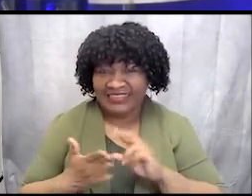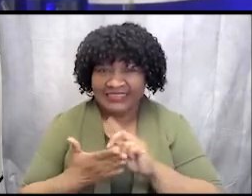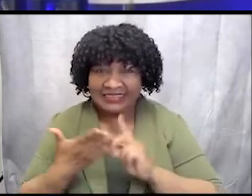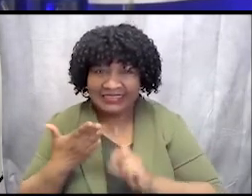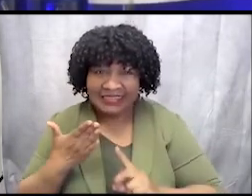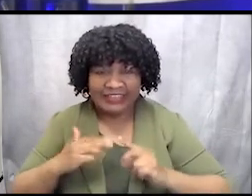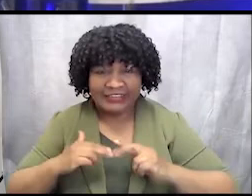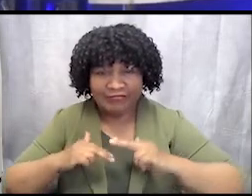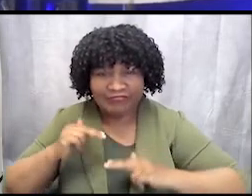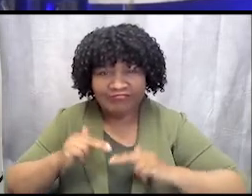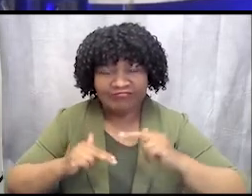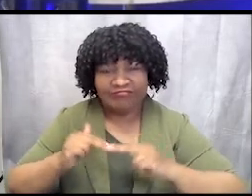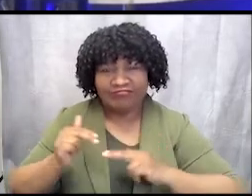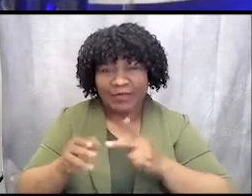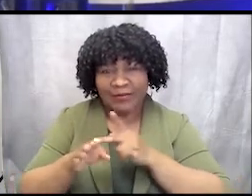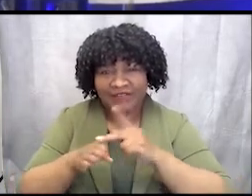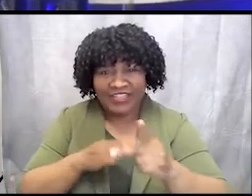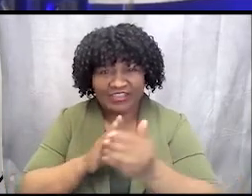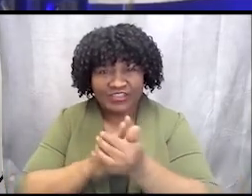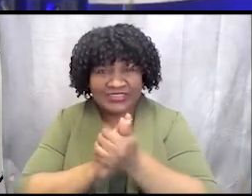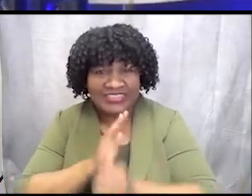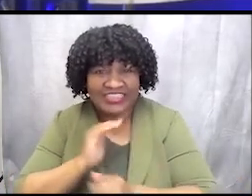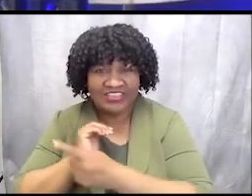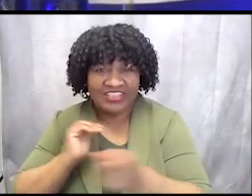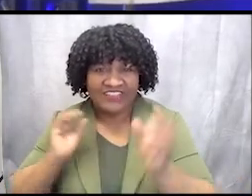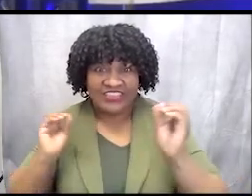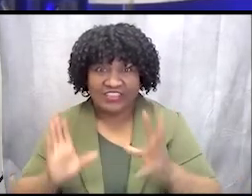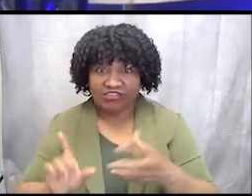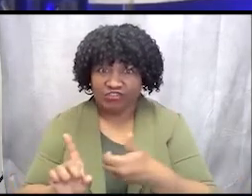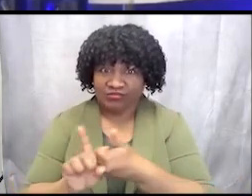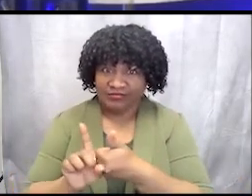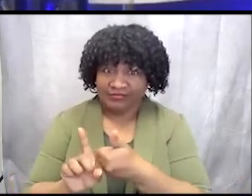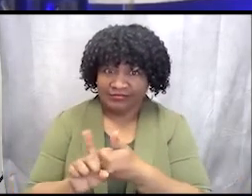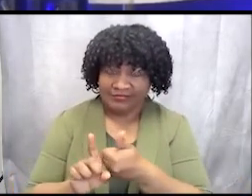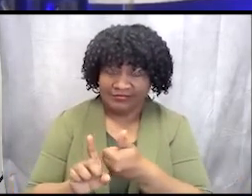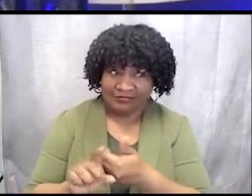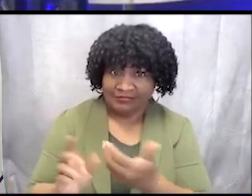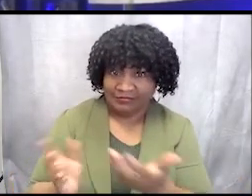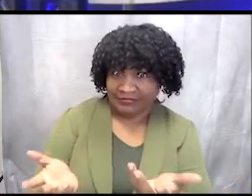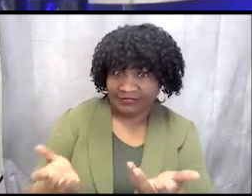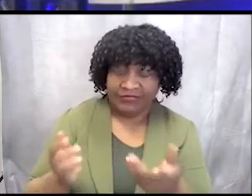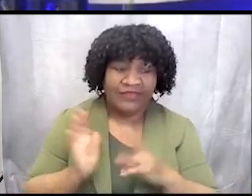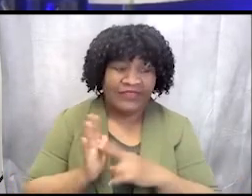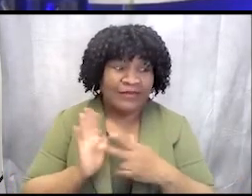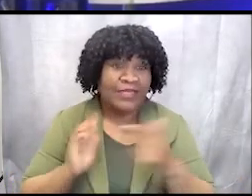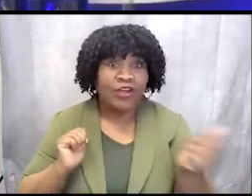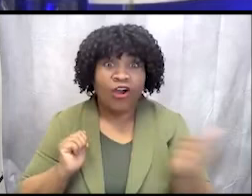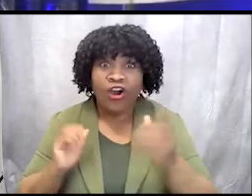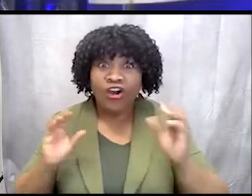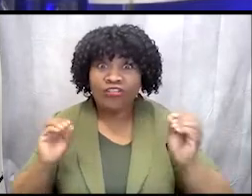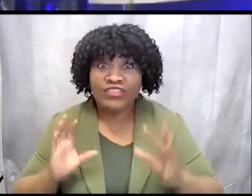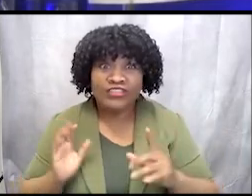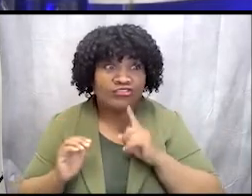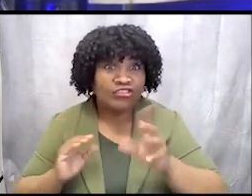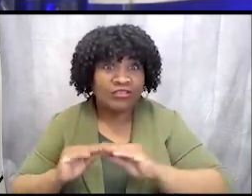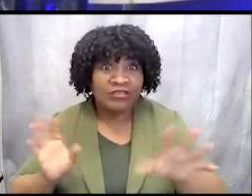to build the professional skills of teachers, right? That not all of our teachers truly understand